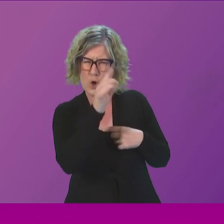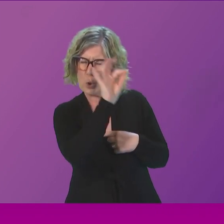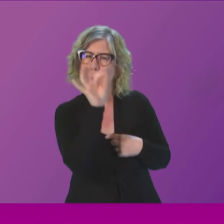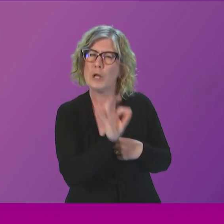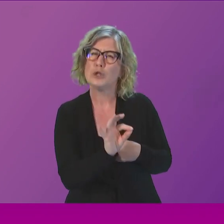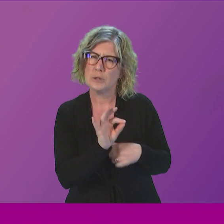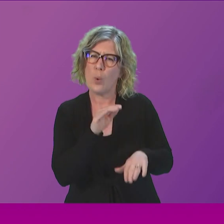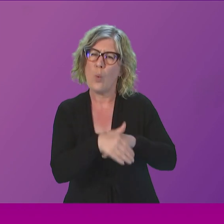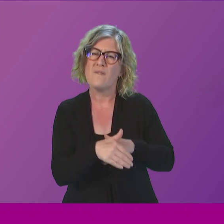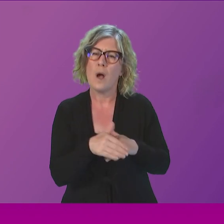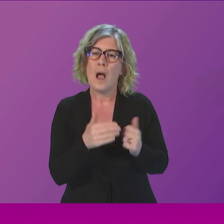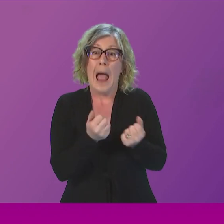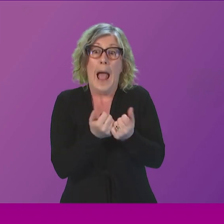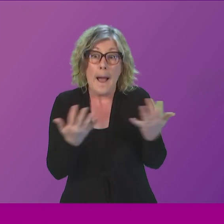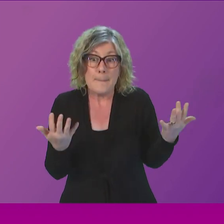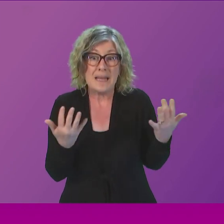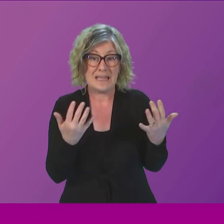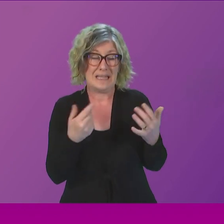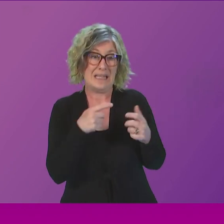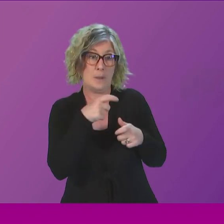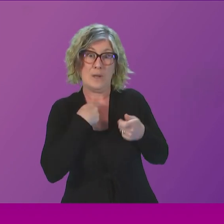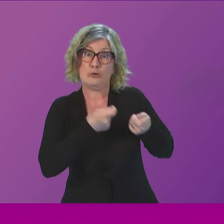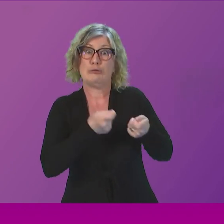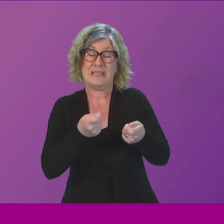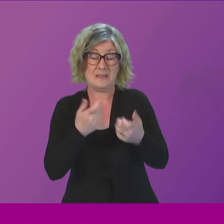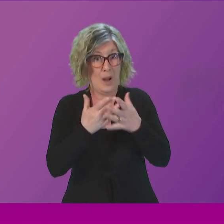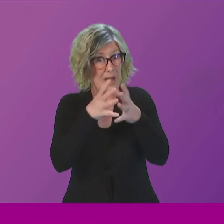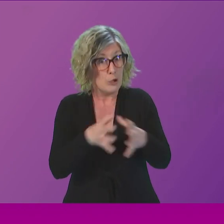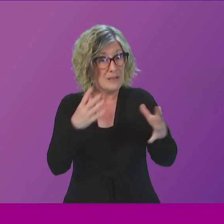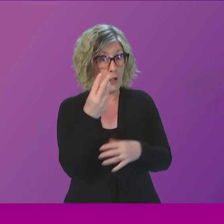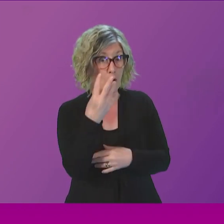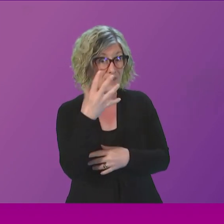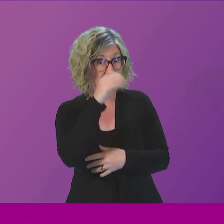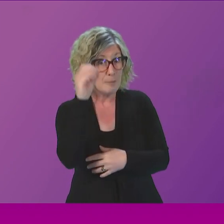that we are treating more than 35 per cent more people on the 62-day pathway than was